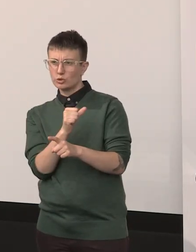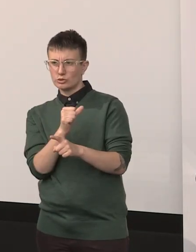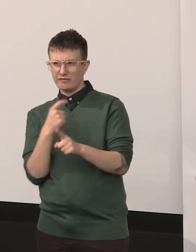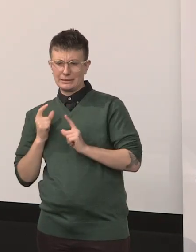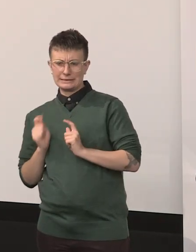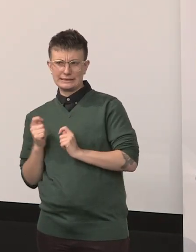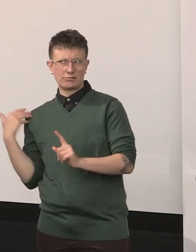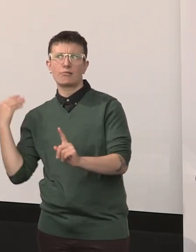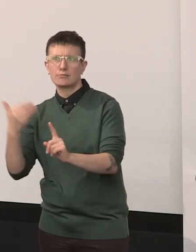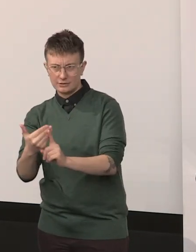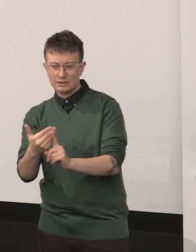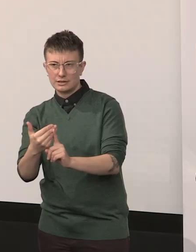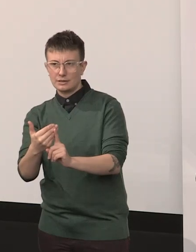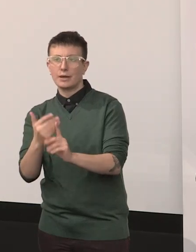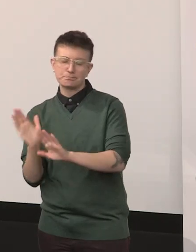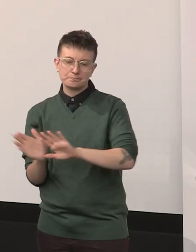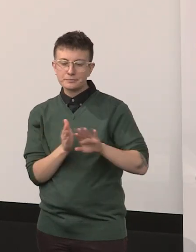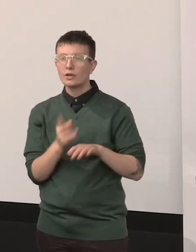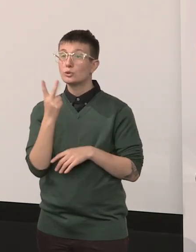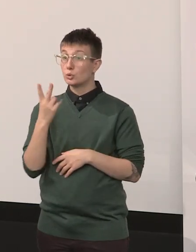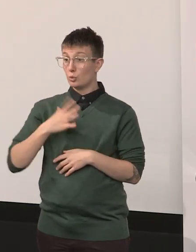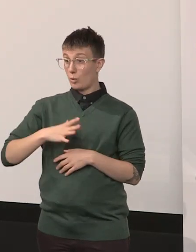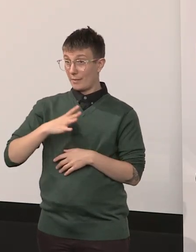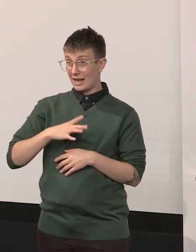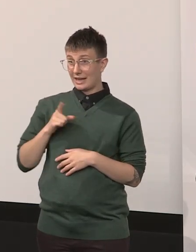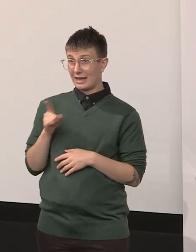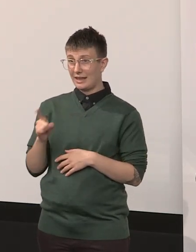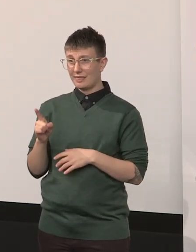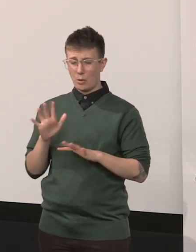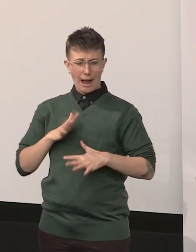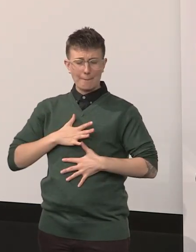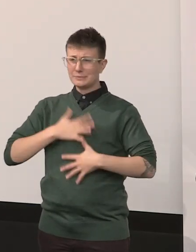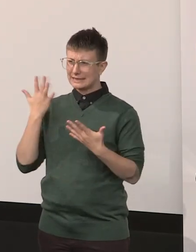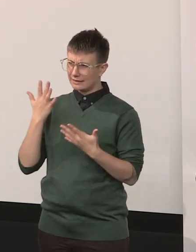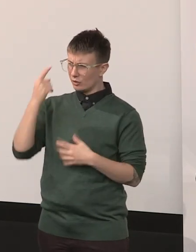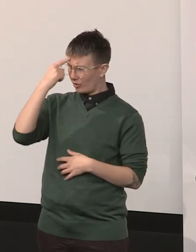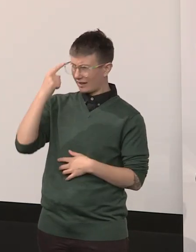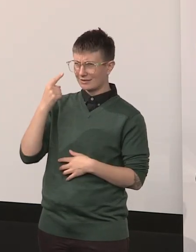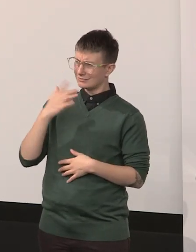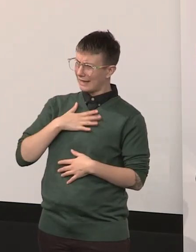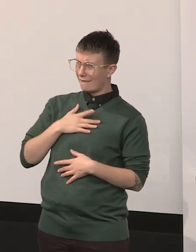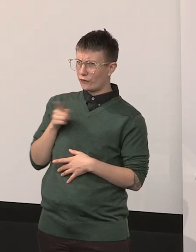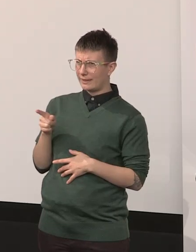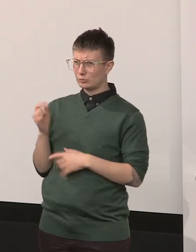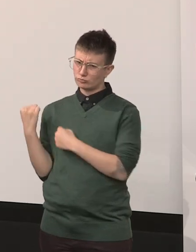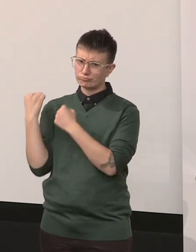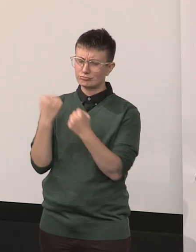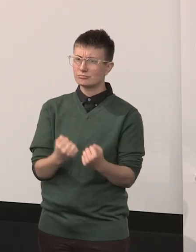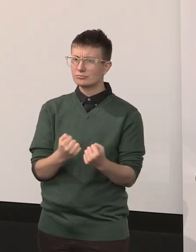we're fixing now. People could argue you should have been doing that all along. On the two women, given how